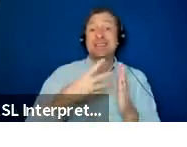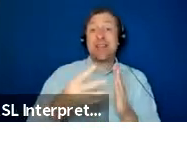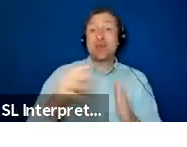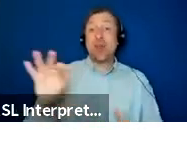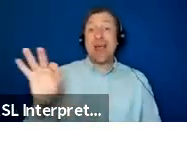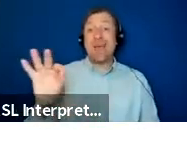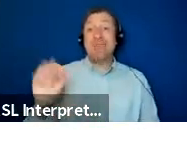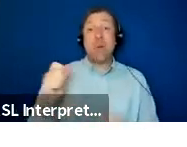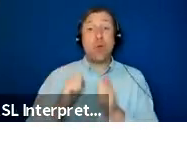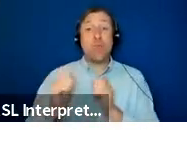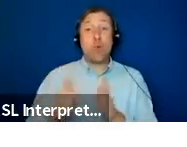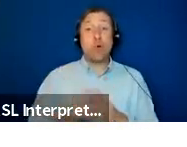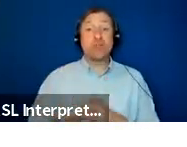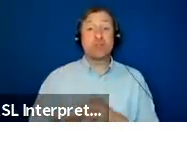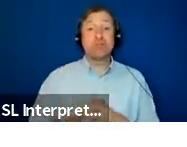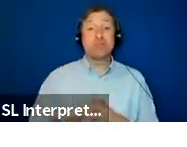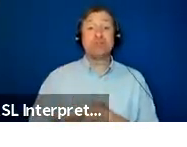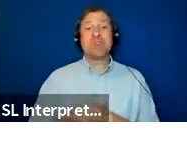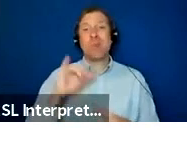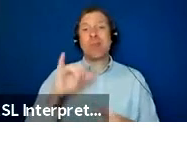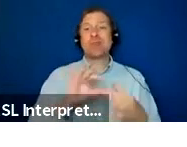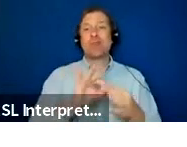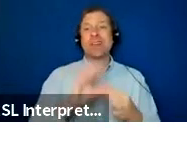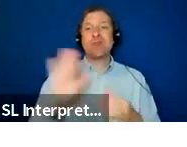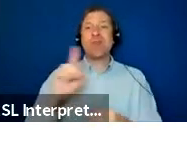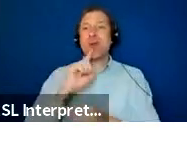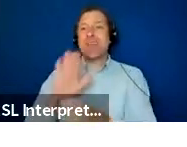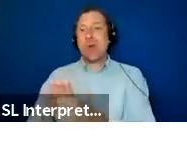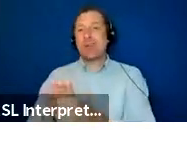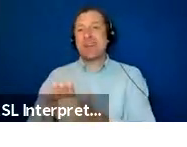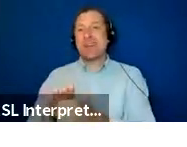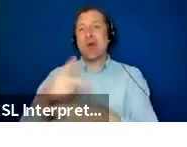And that's in connection with their guaranteed production period.